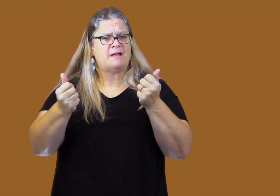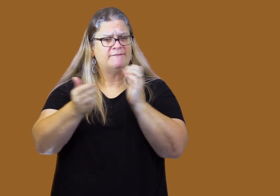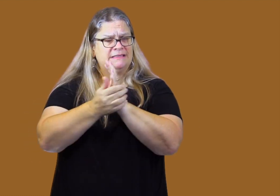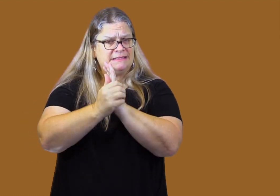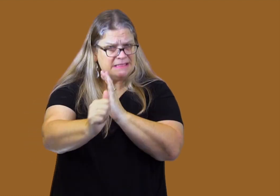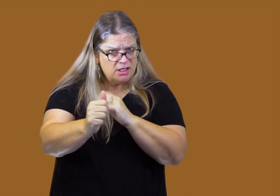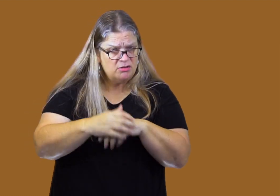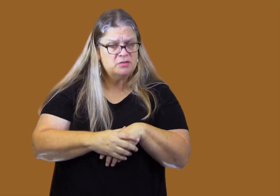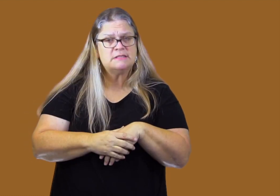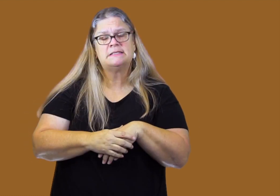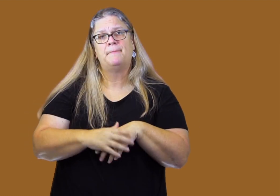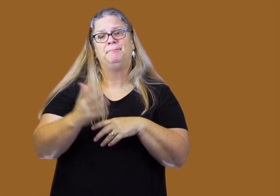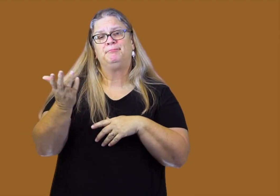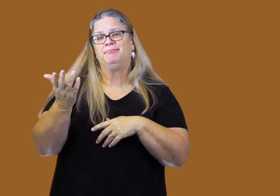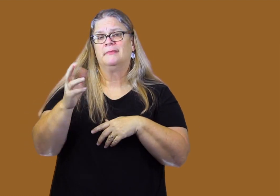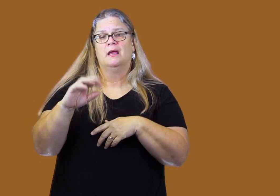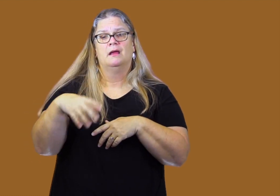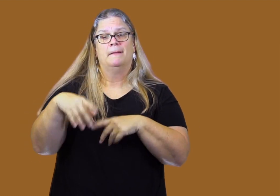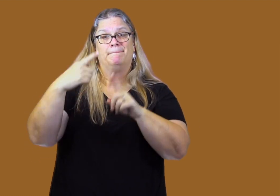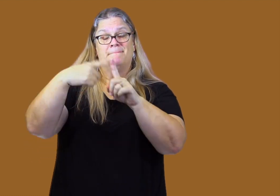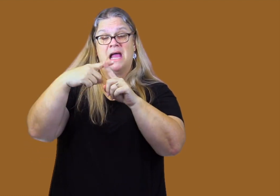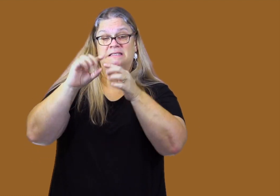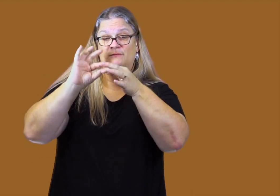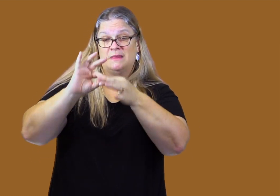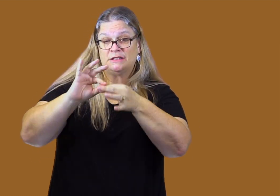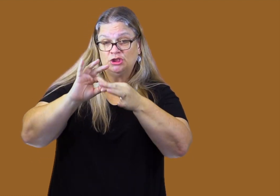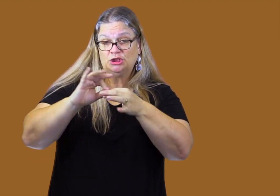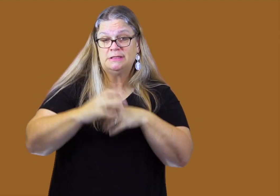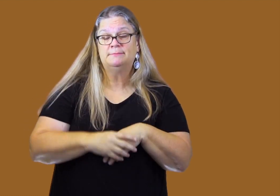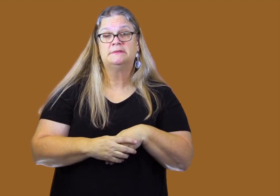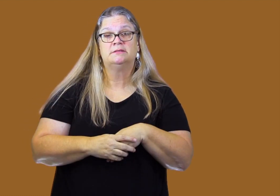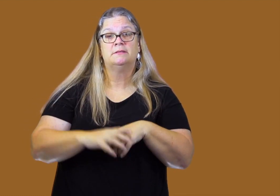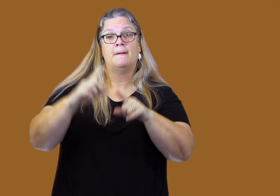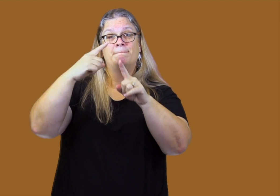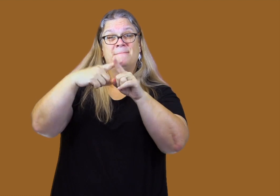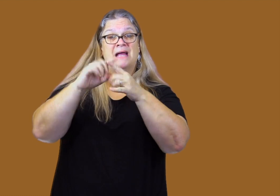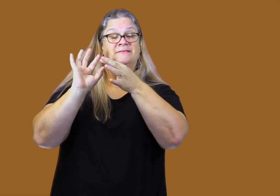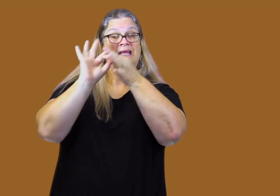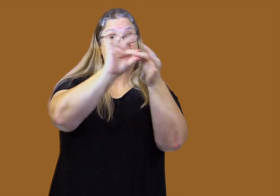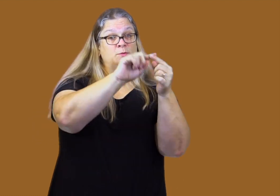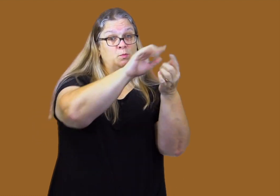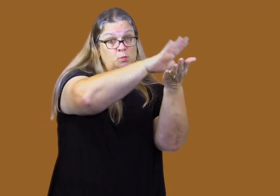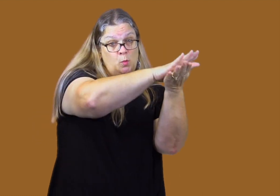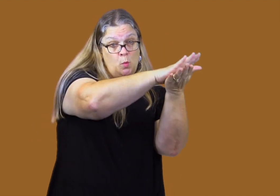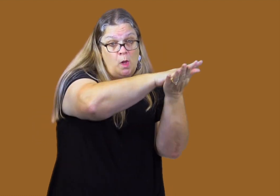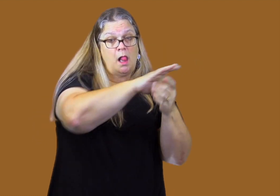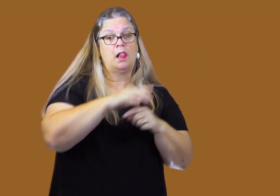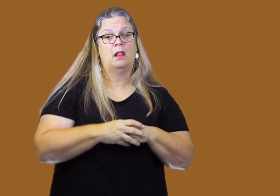Do they have problem solving skills, positive relationships, positive connection